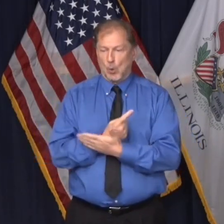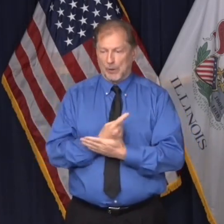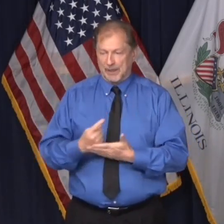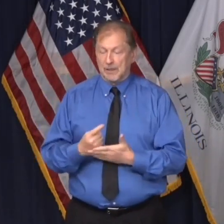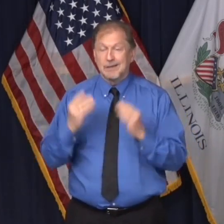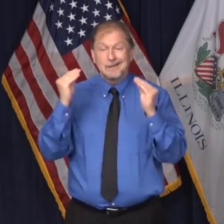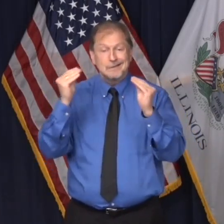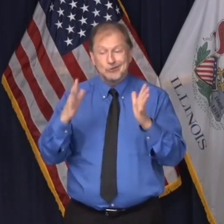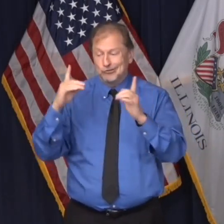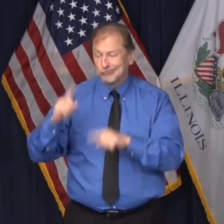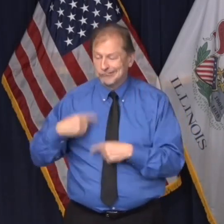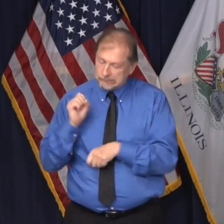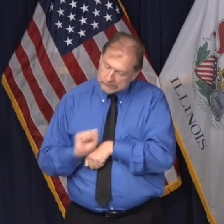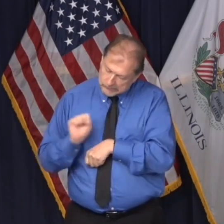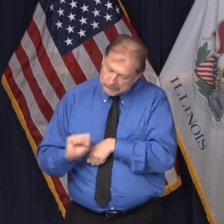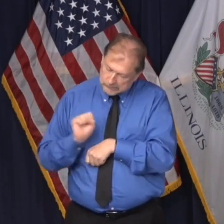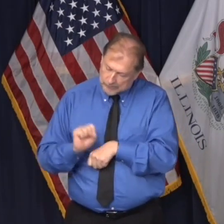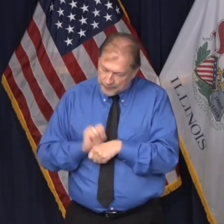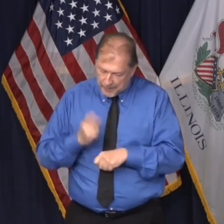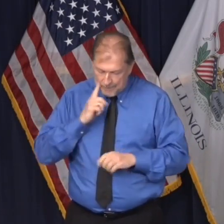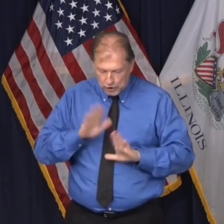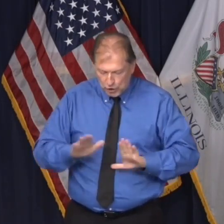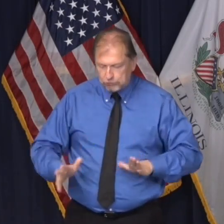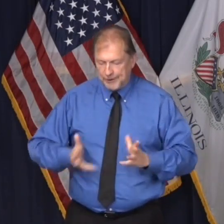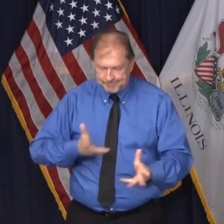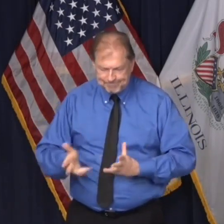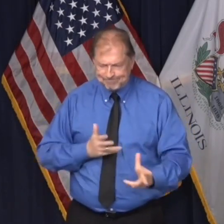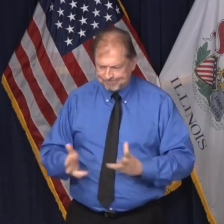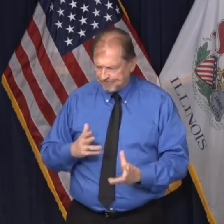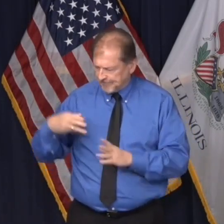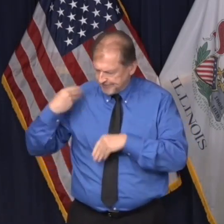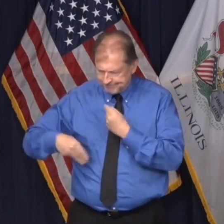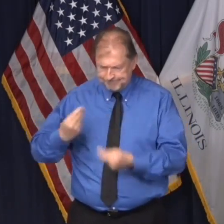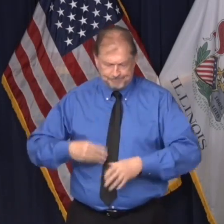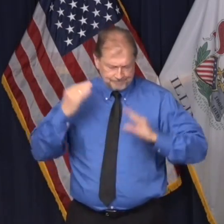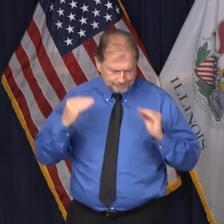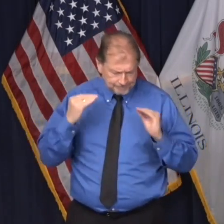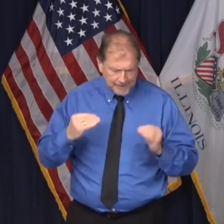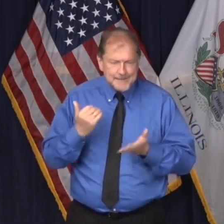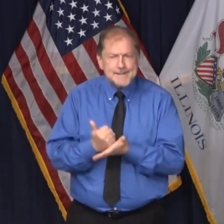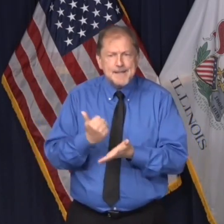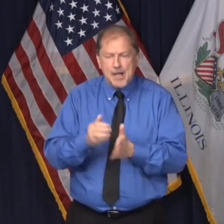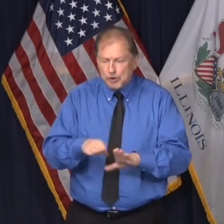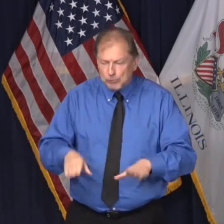QUESTIONS, I WANT TO LET EVERYBODY KNOW TODAY KICKS OFF